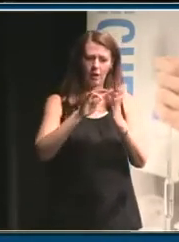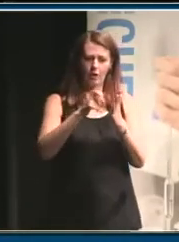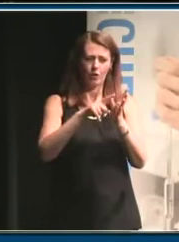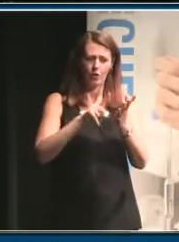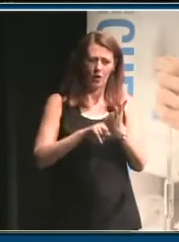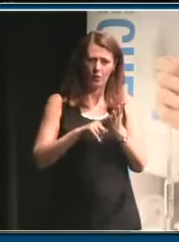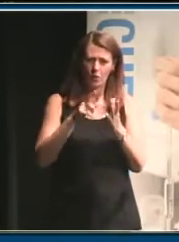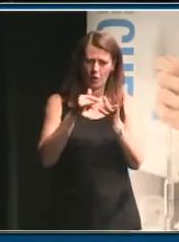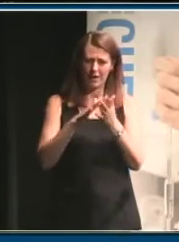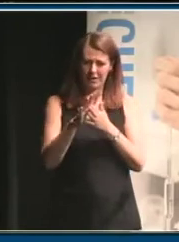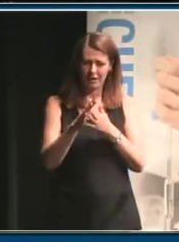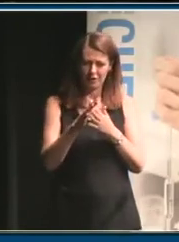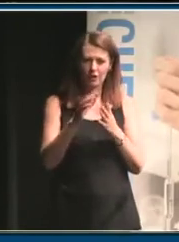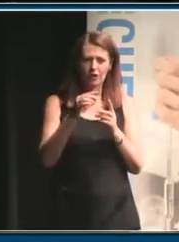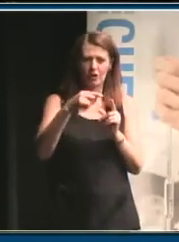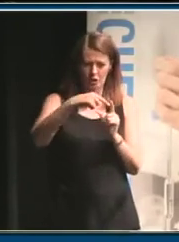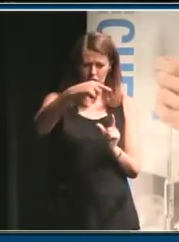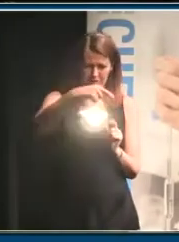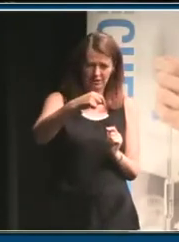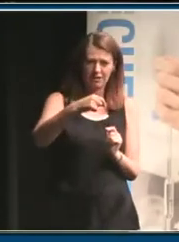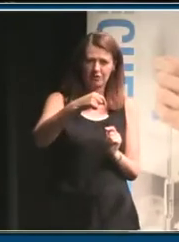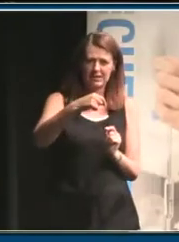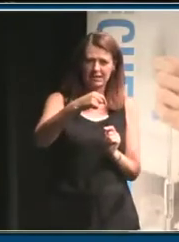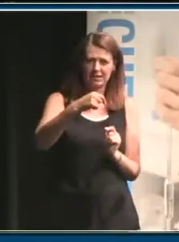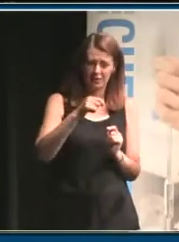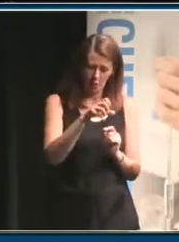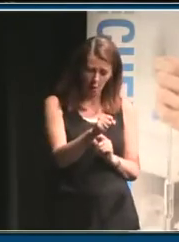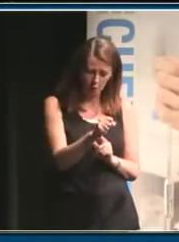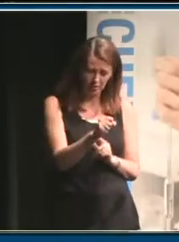If you hold on to a thermal cash register receipt for 30 seconds you will get more transdermal